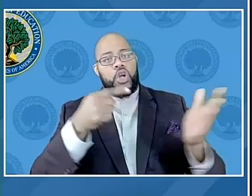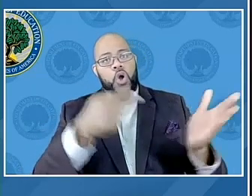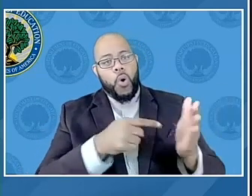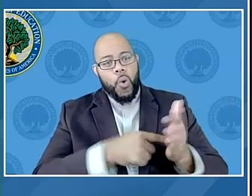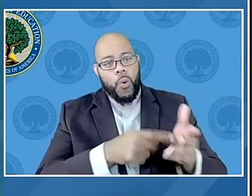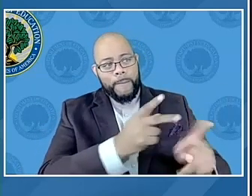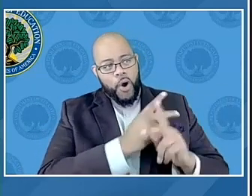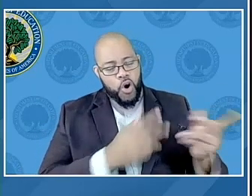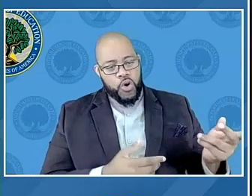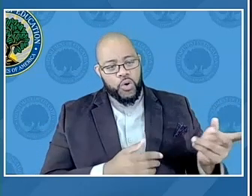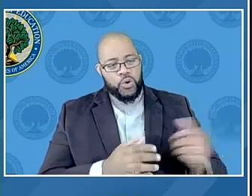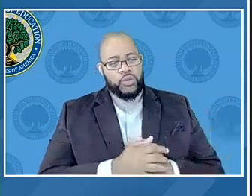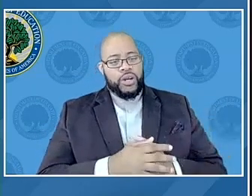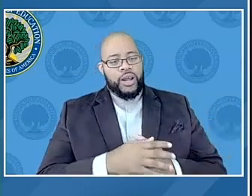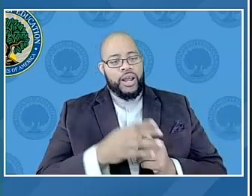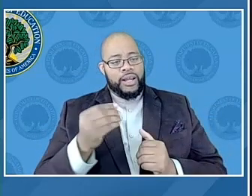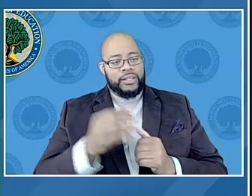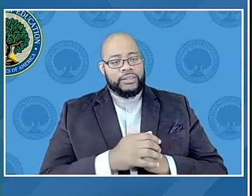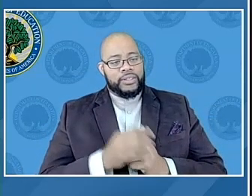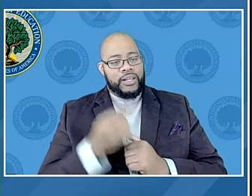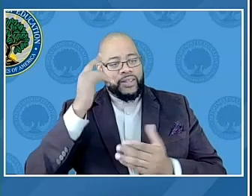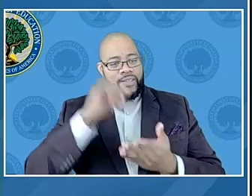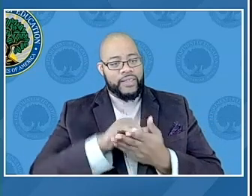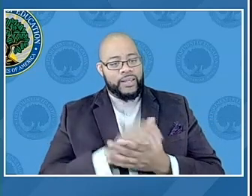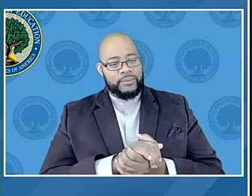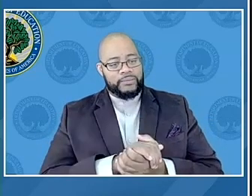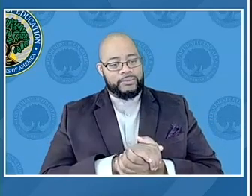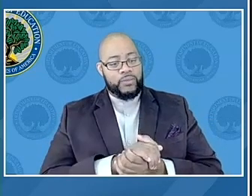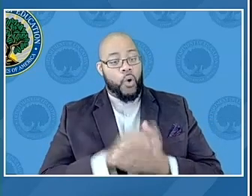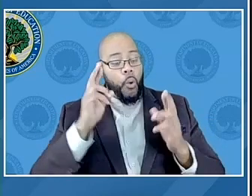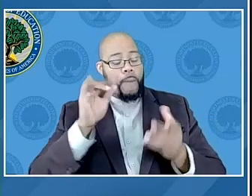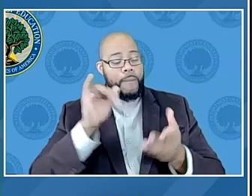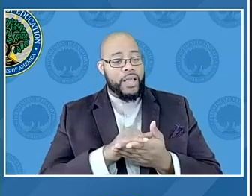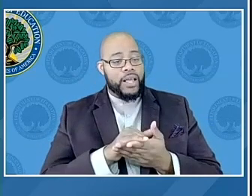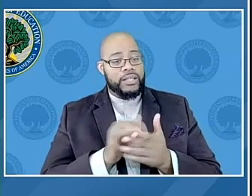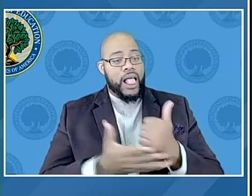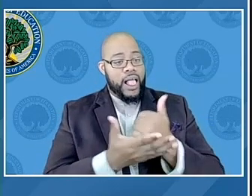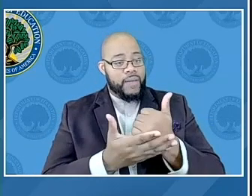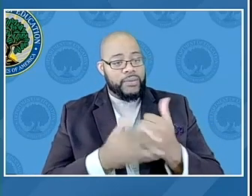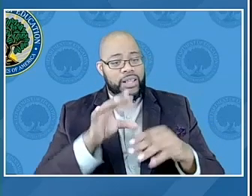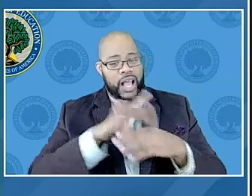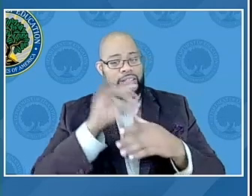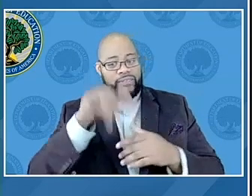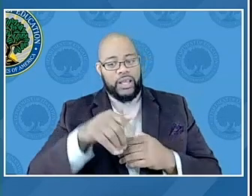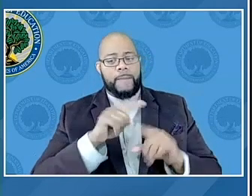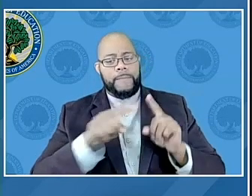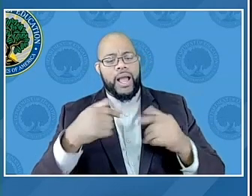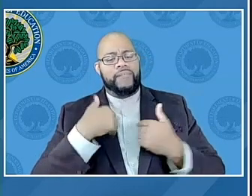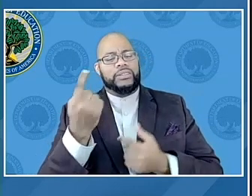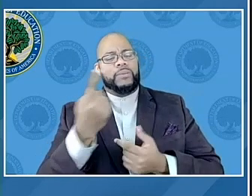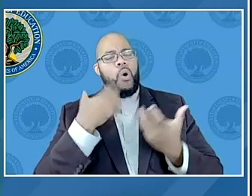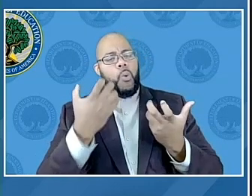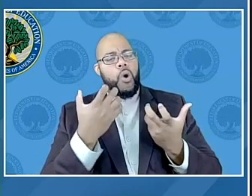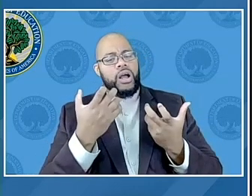And, you know, I think- I hope that that's helpful in the context here. But there is something that I want to kind of, again, zoom out about.